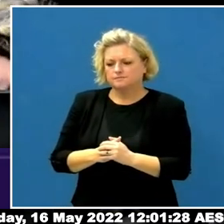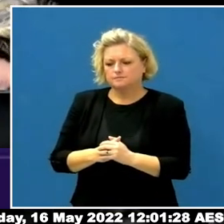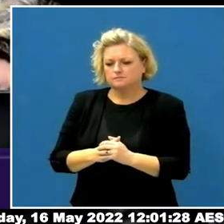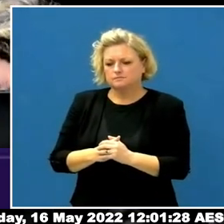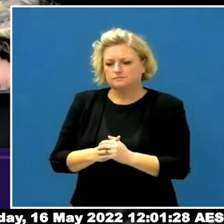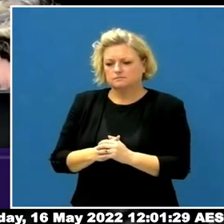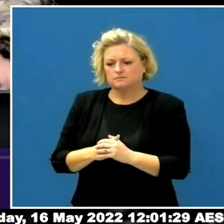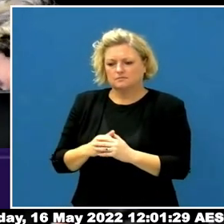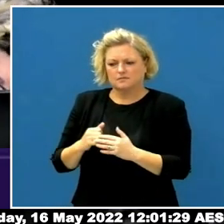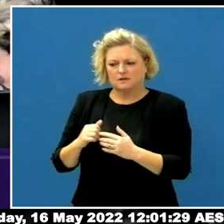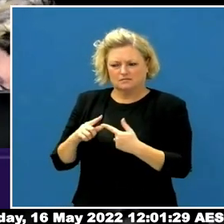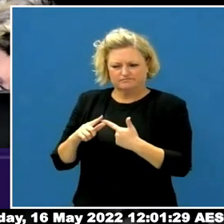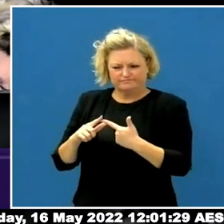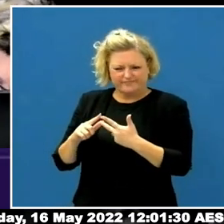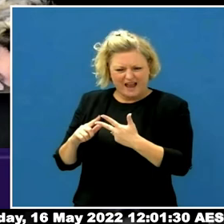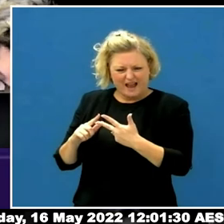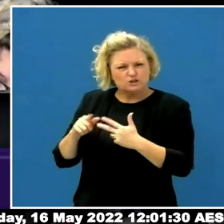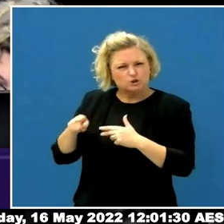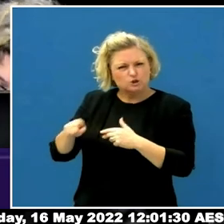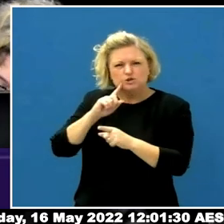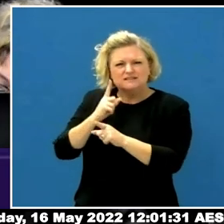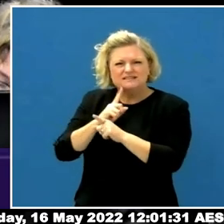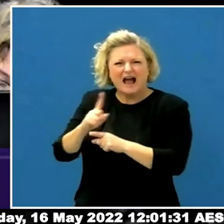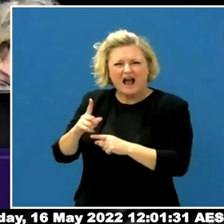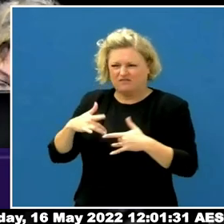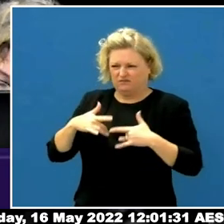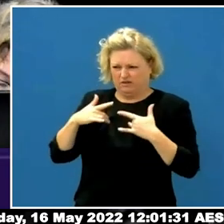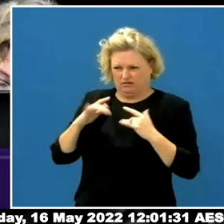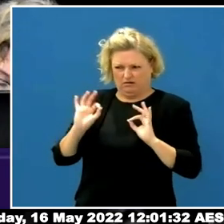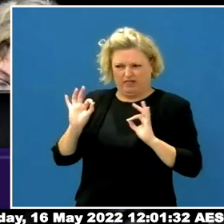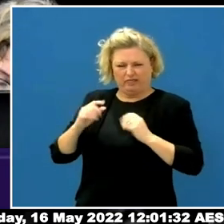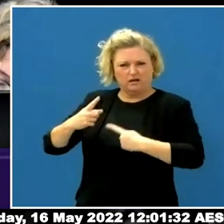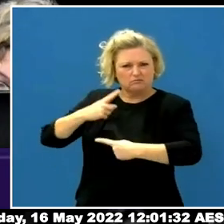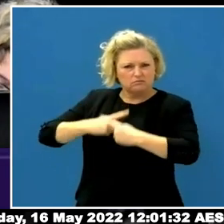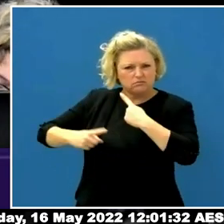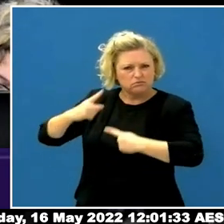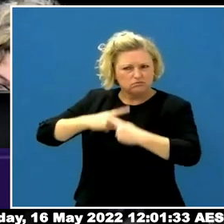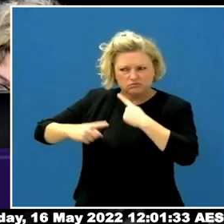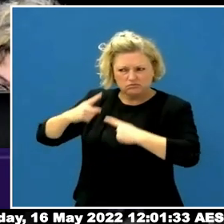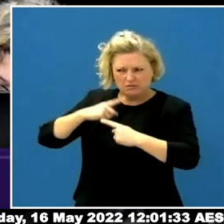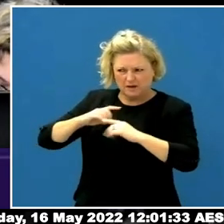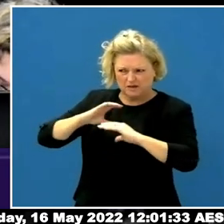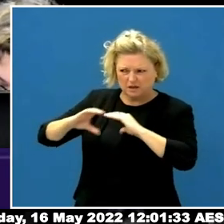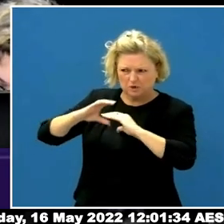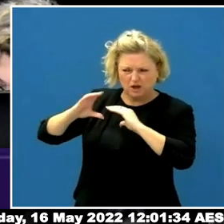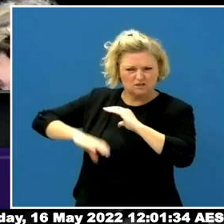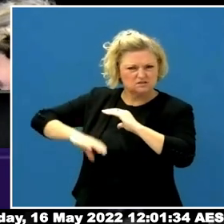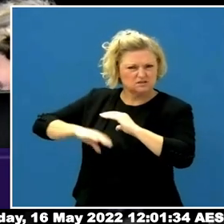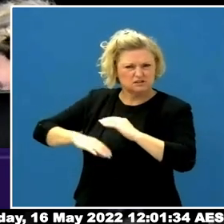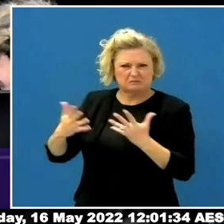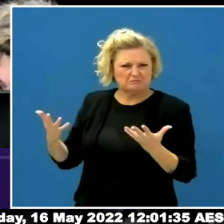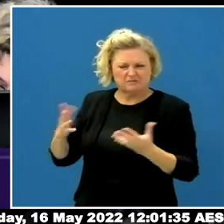communication or very little communication from Afford to you about Jason? Yes. MR FOGARTY: What he was doing at the centre?